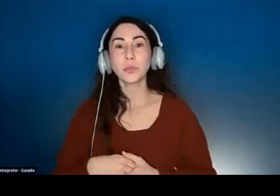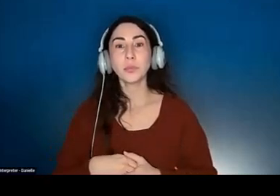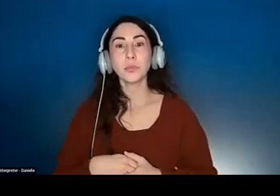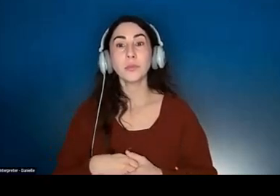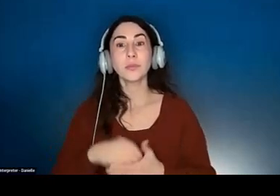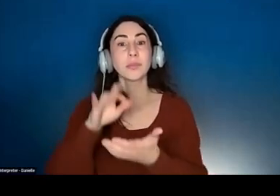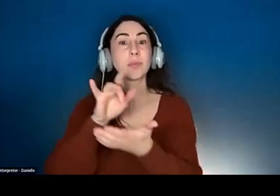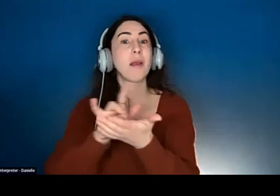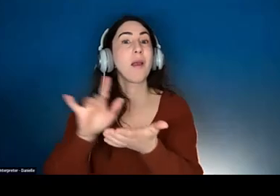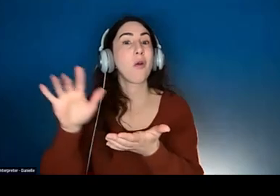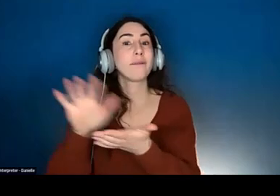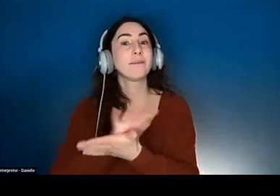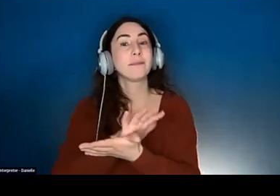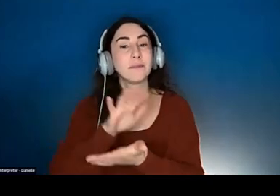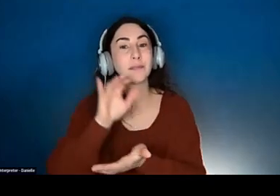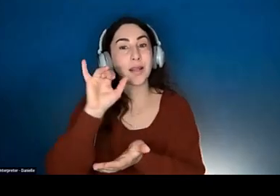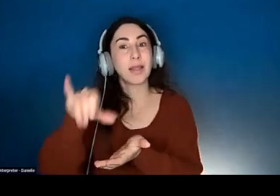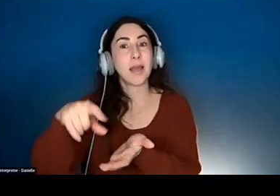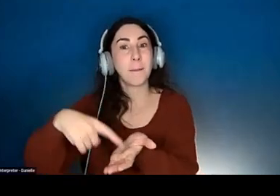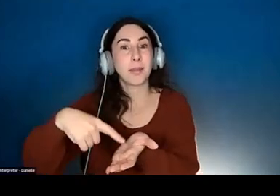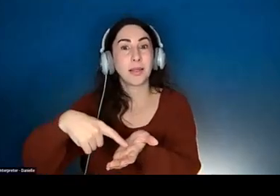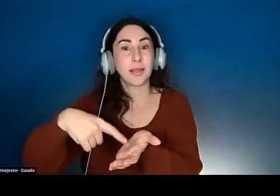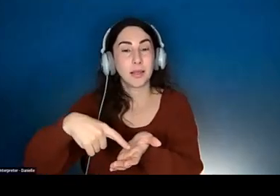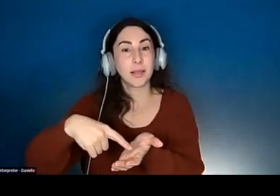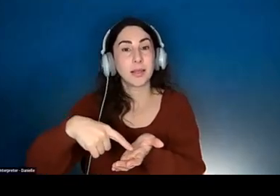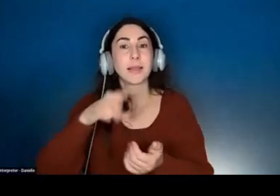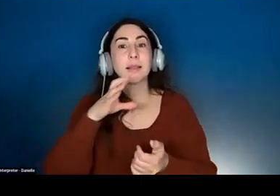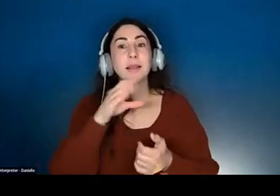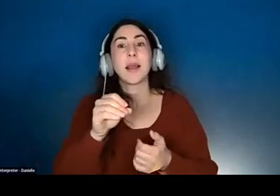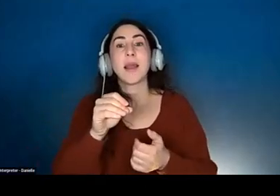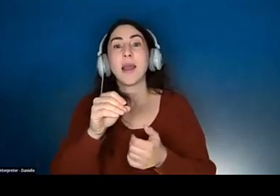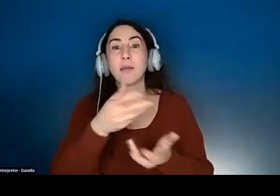off the rent bill and coordinate charities to assist.